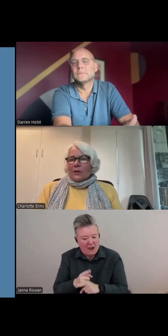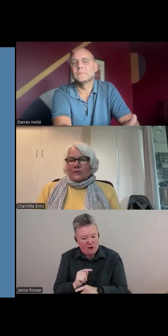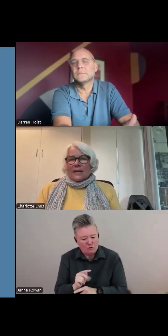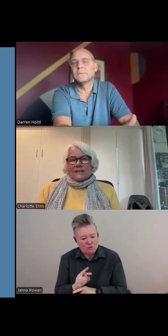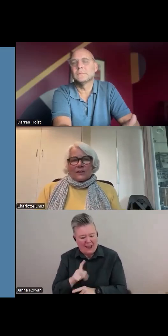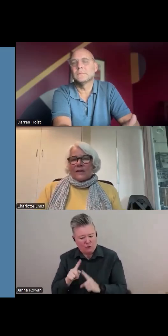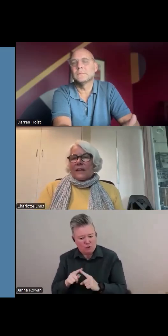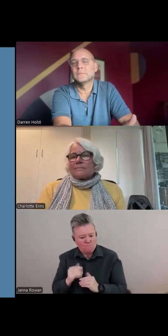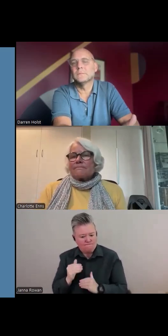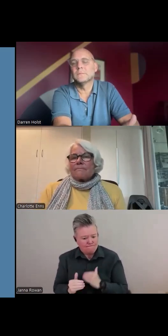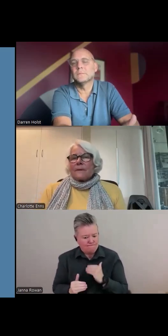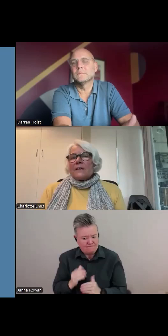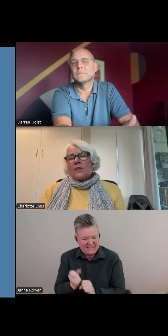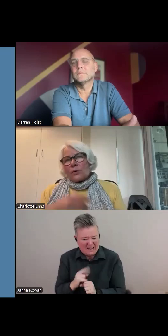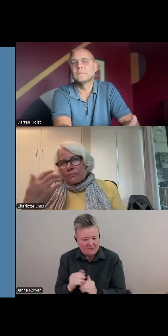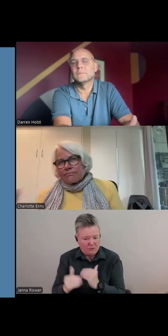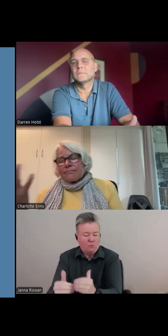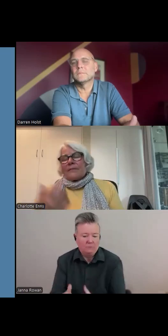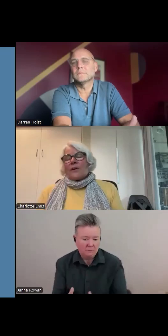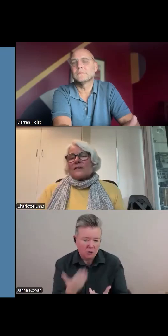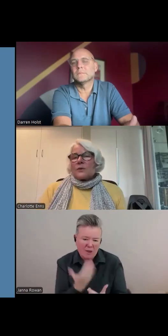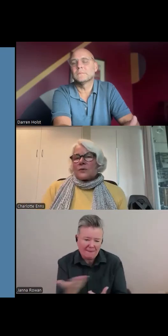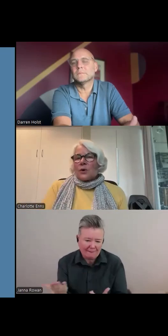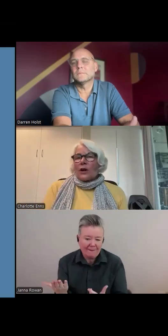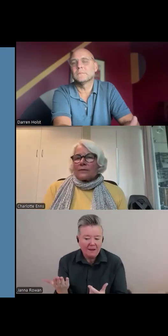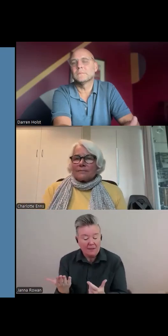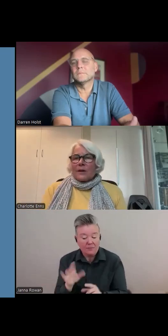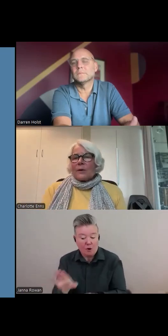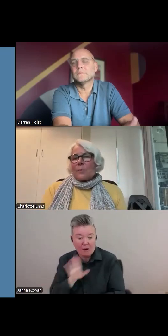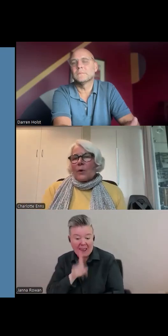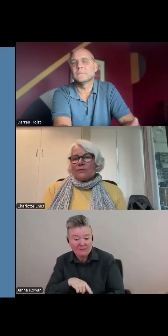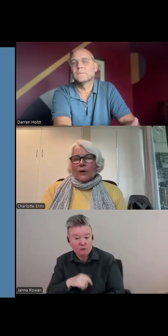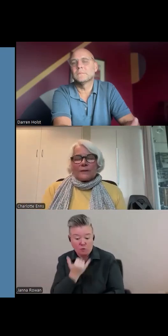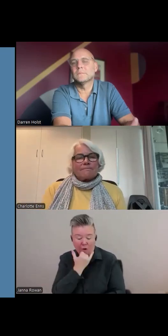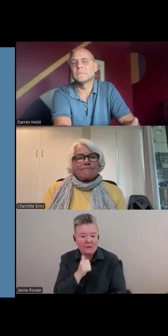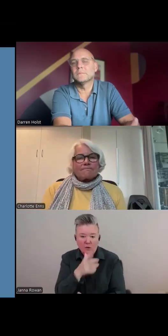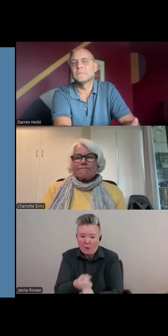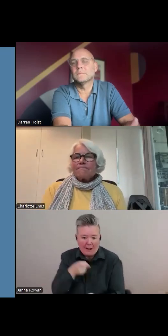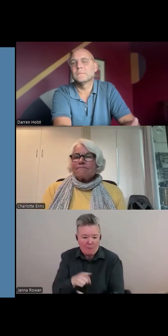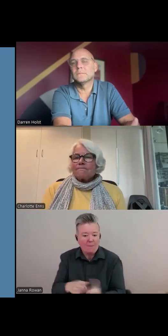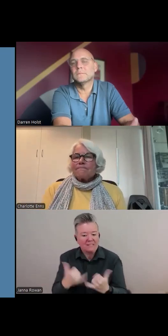of getting this. You know, they're getting close. That's a good thing. Even though their answer was wrong, they don't get